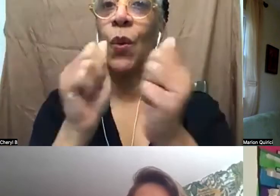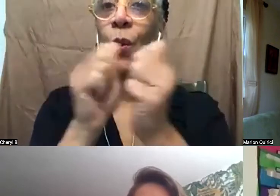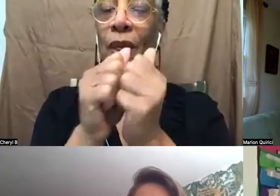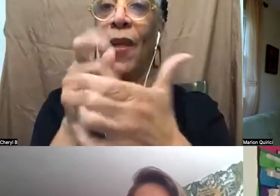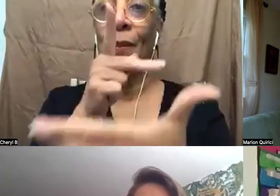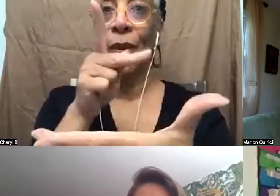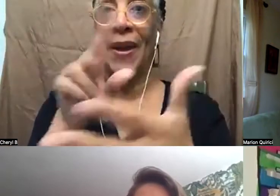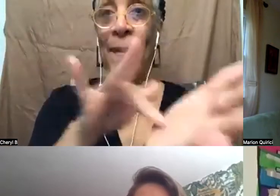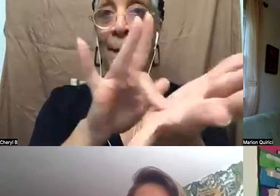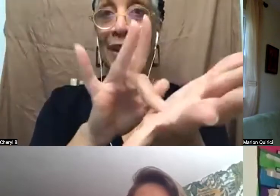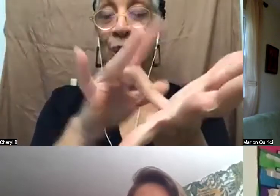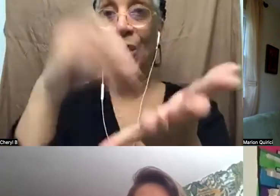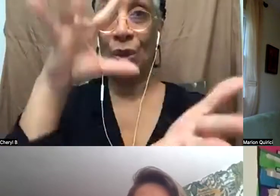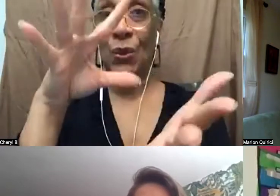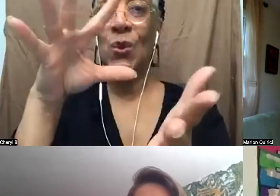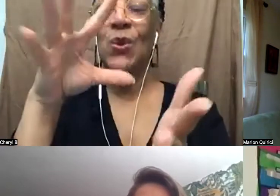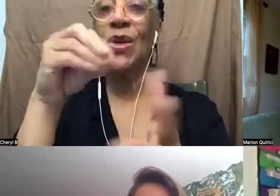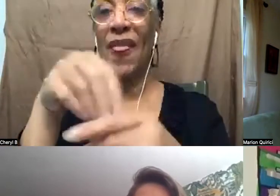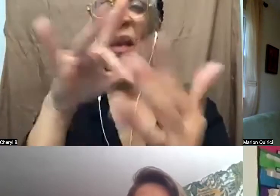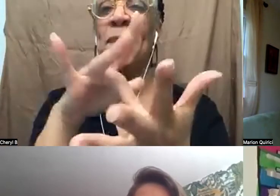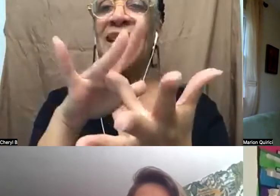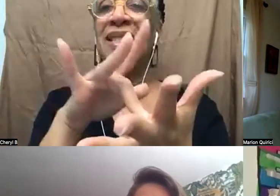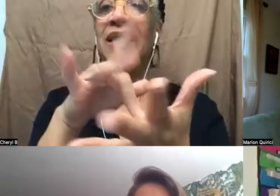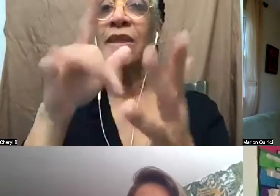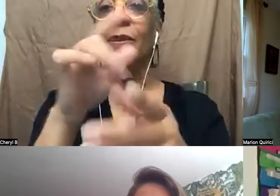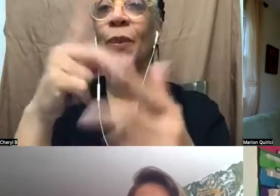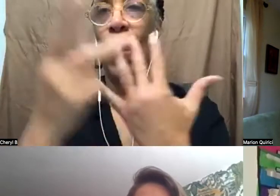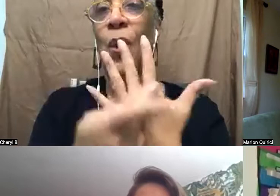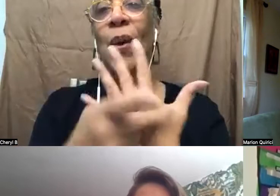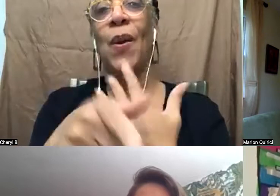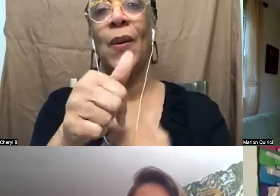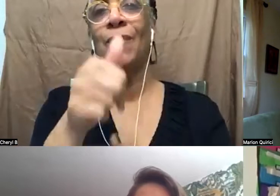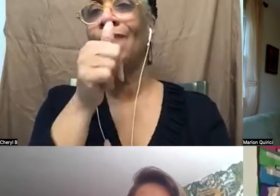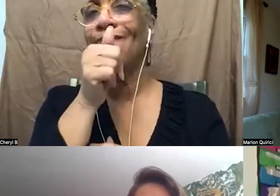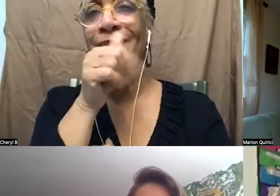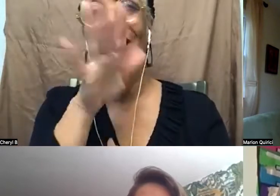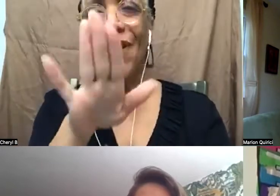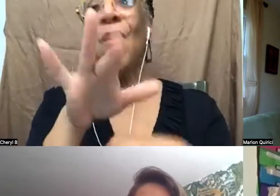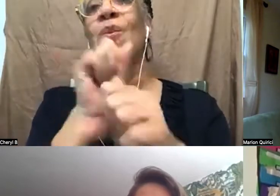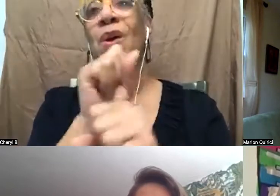students in the Reimagine Medicine program. The gift of her work is that it creates participatory